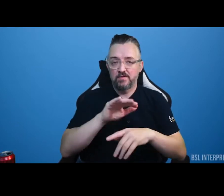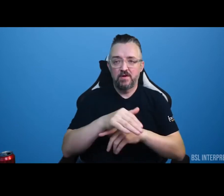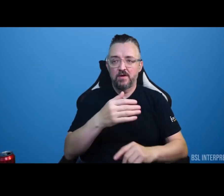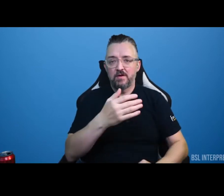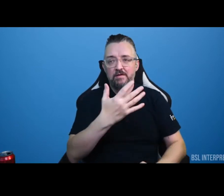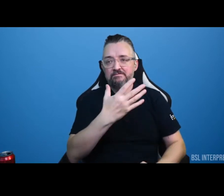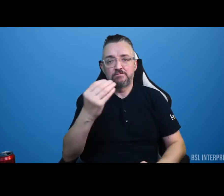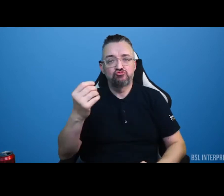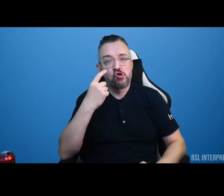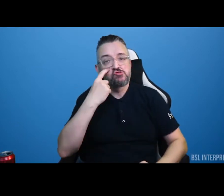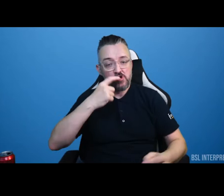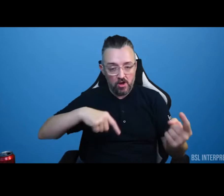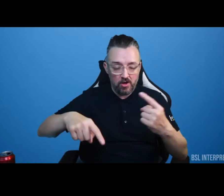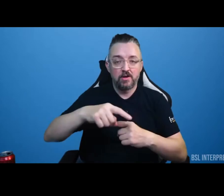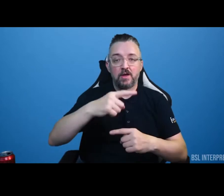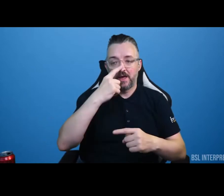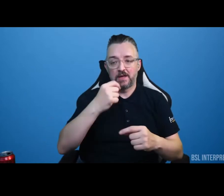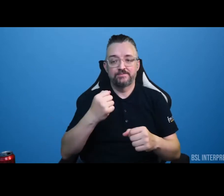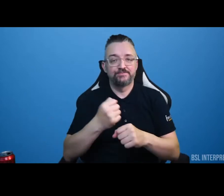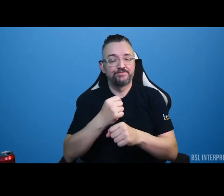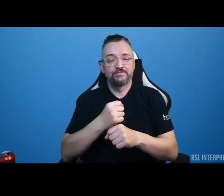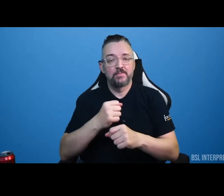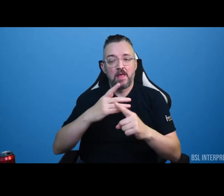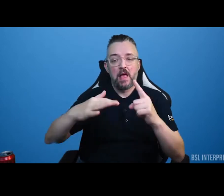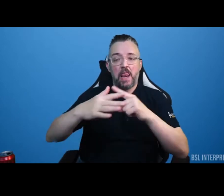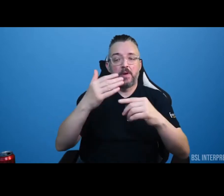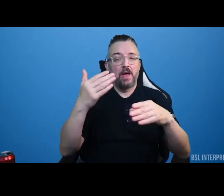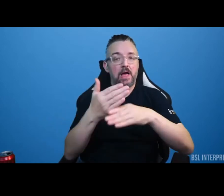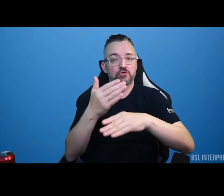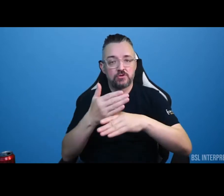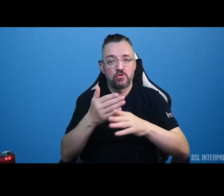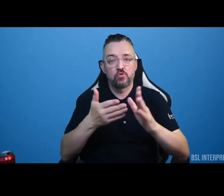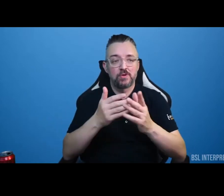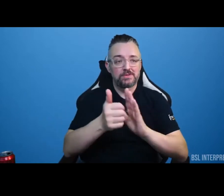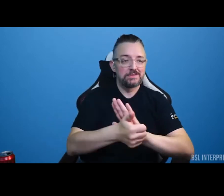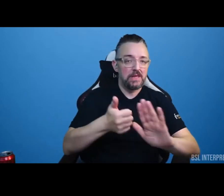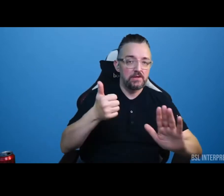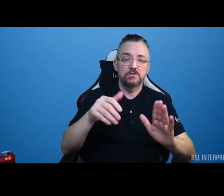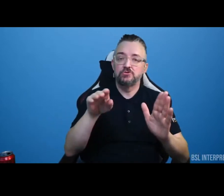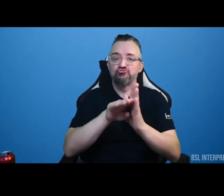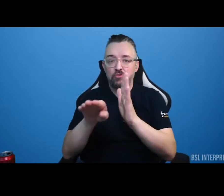who are committed to taking climate action, and who have been through a skills and training program to equip them to do so,